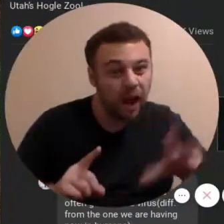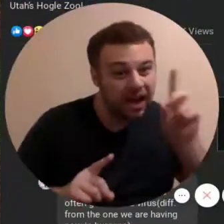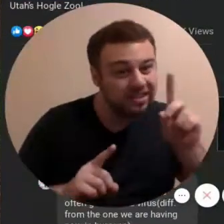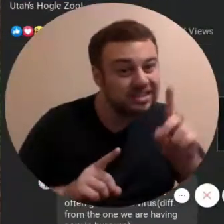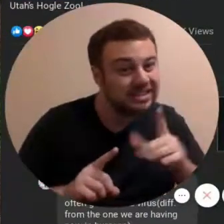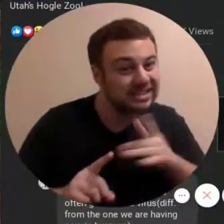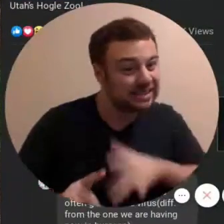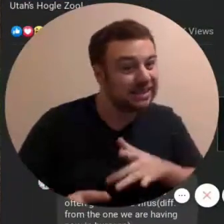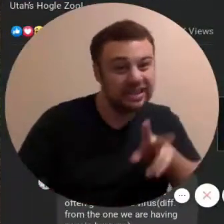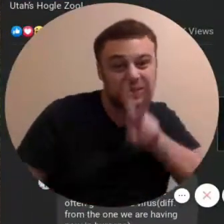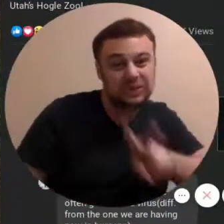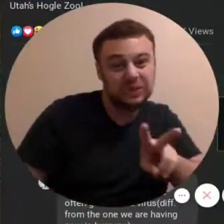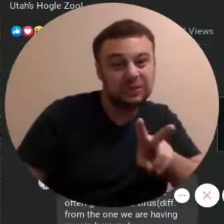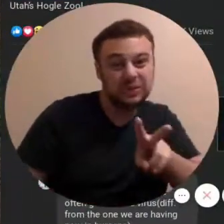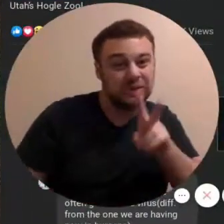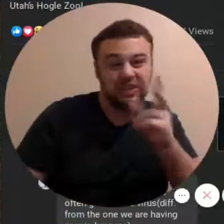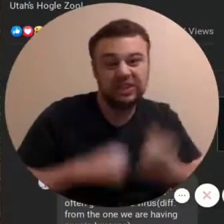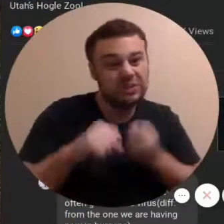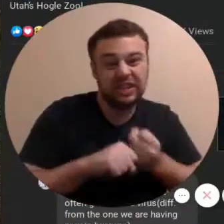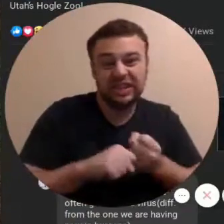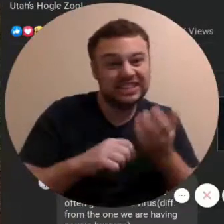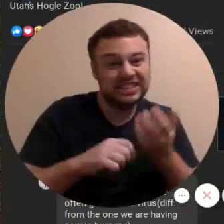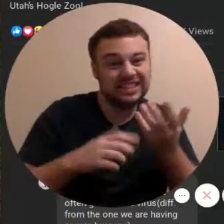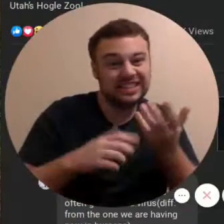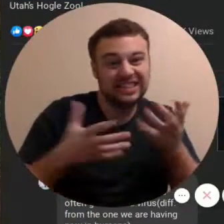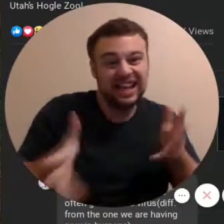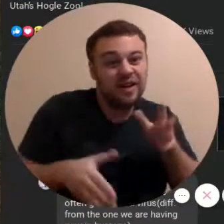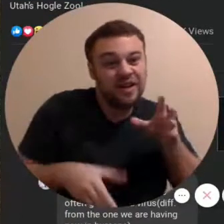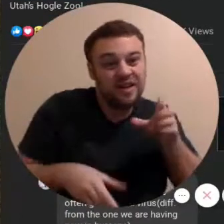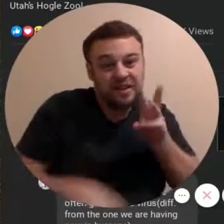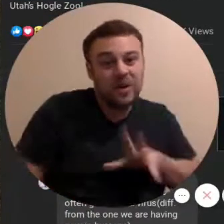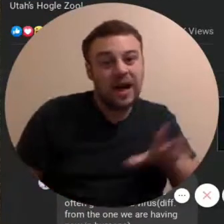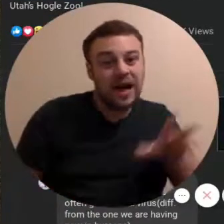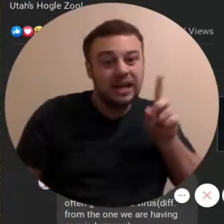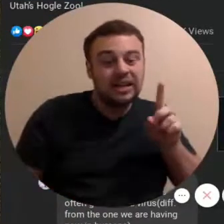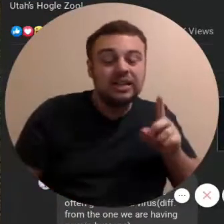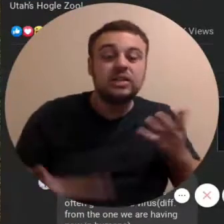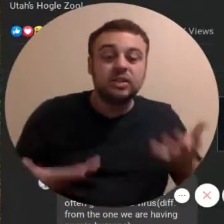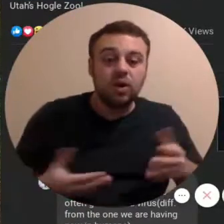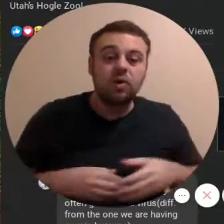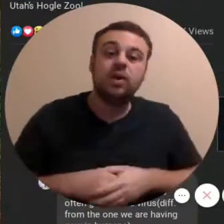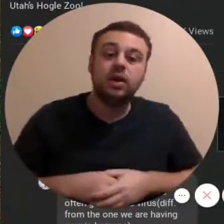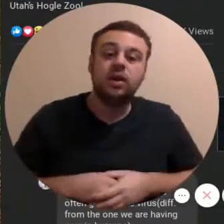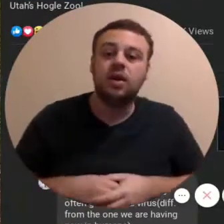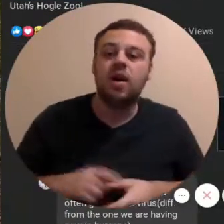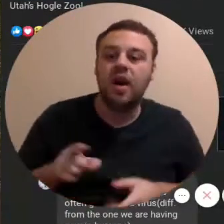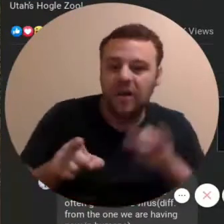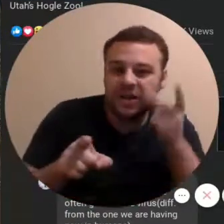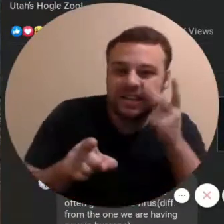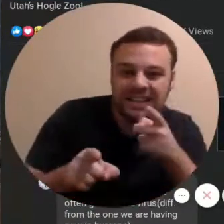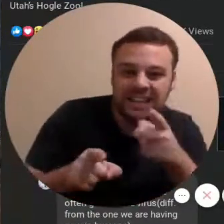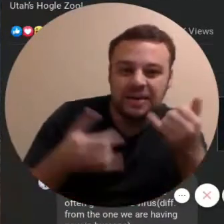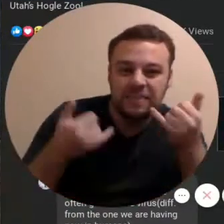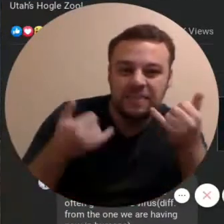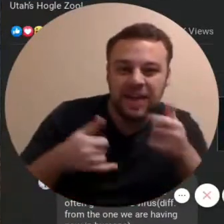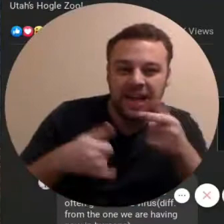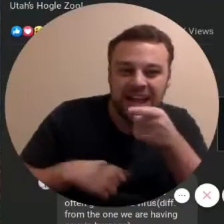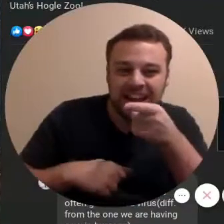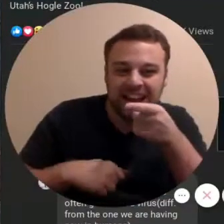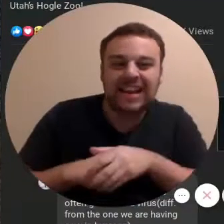So, you can see that they have dug- oh look, he's playing with the Kong. Brad: Oh that's so great. Gwen: They are so smart. Foxes are definitely know for